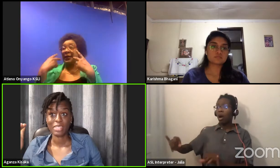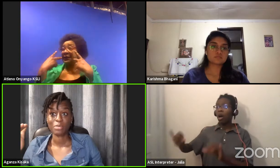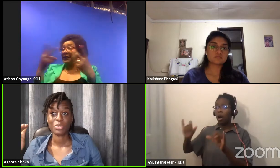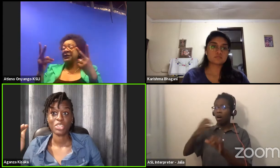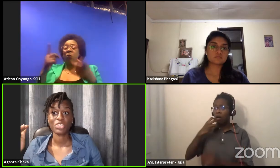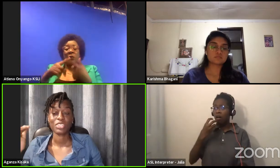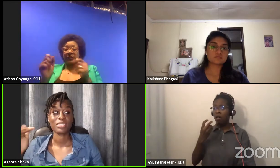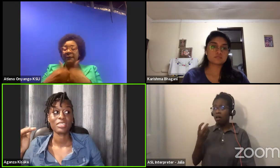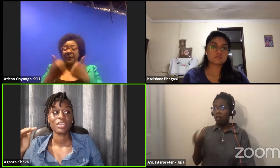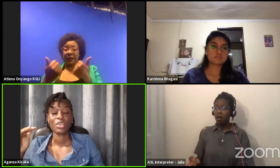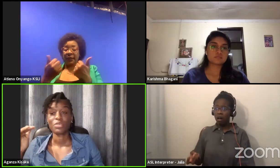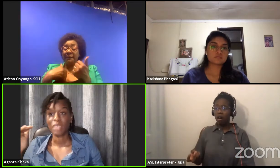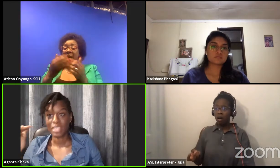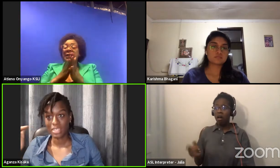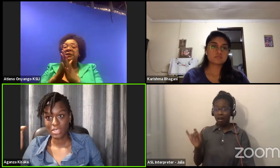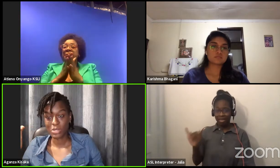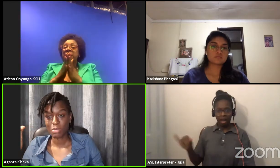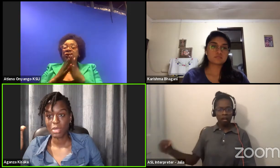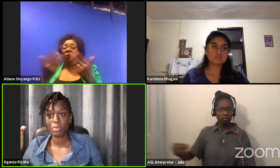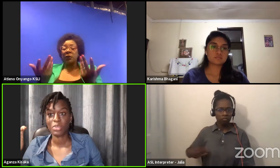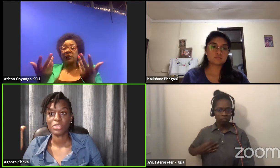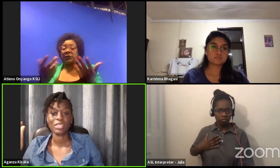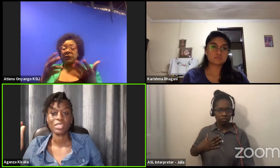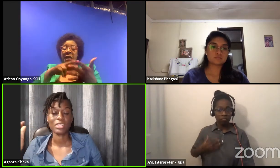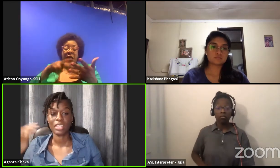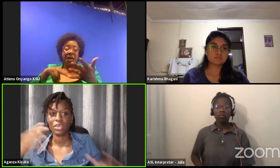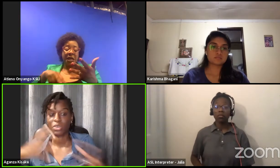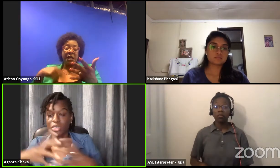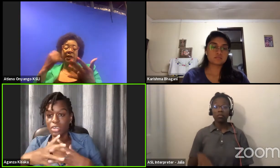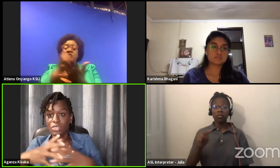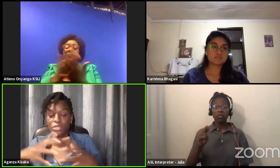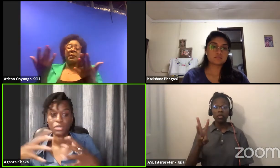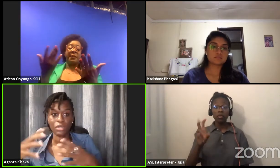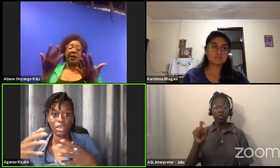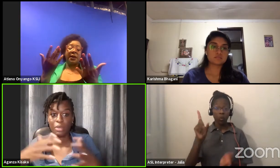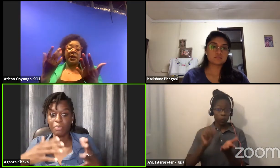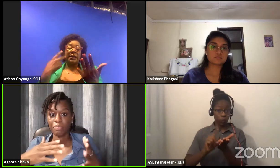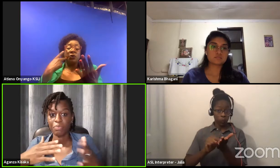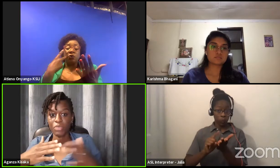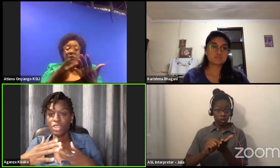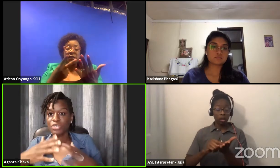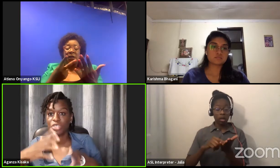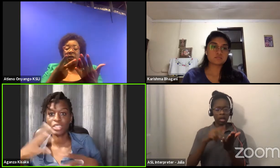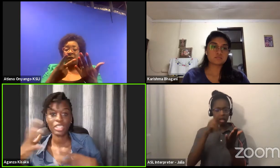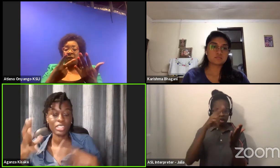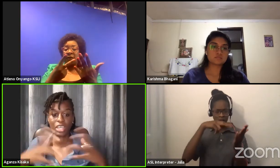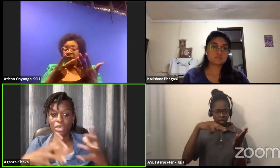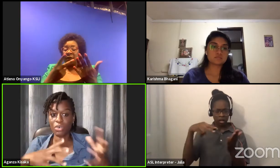My inspiration is reading the newspapers and seeing all the contradicting